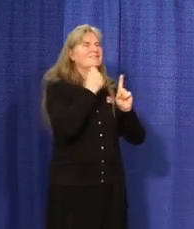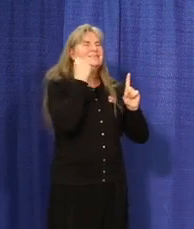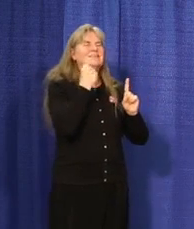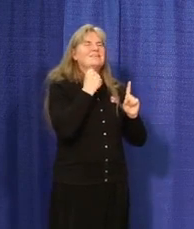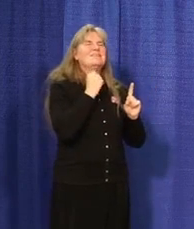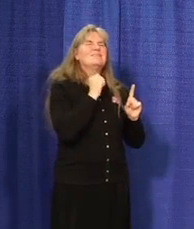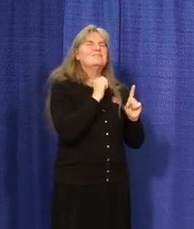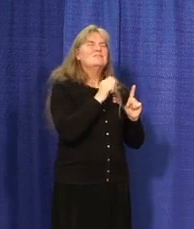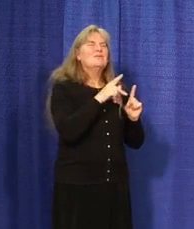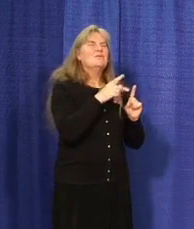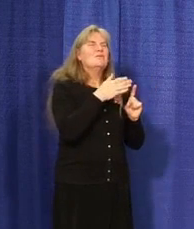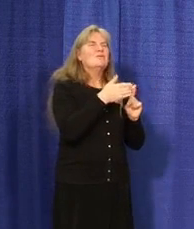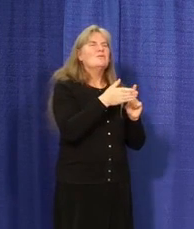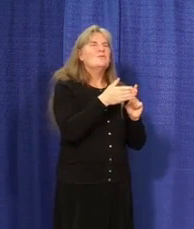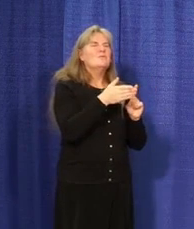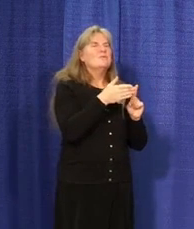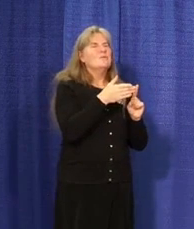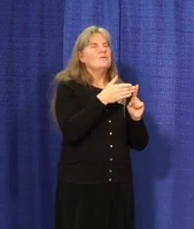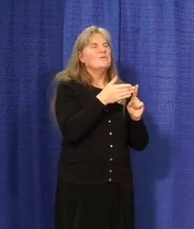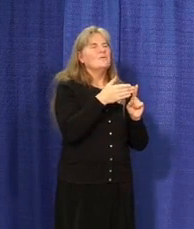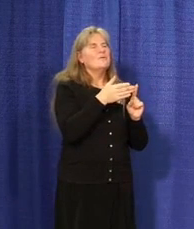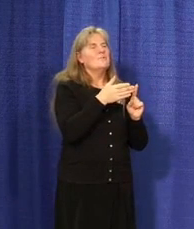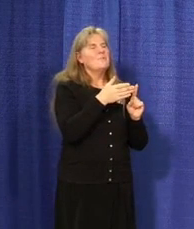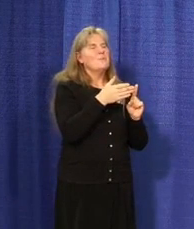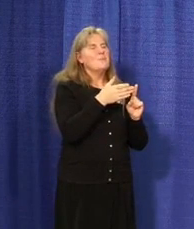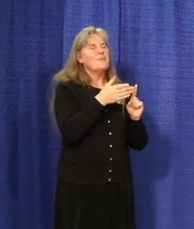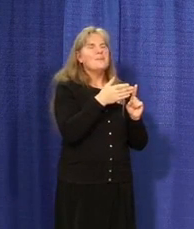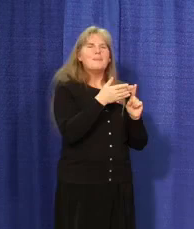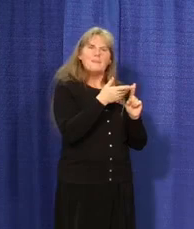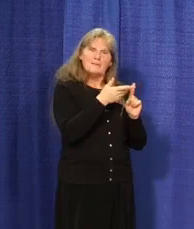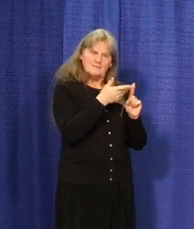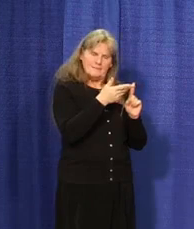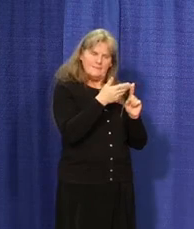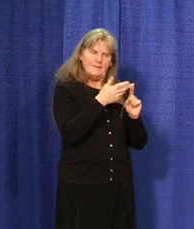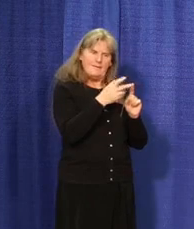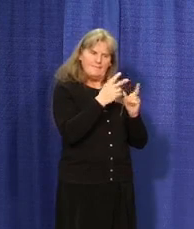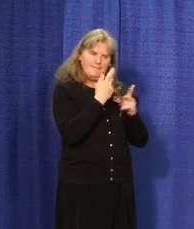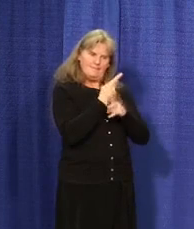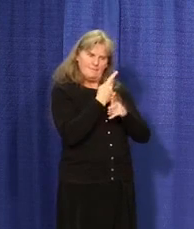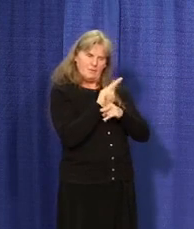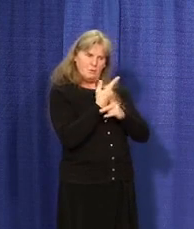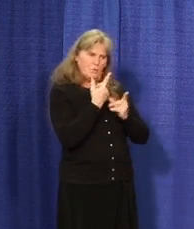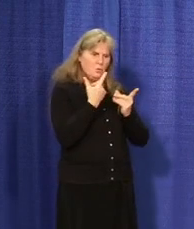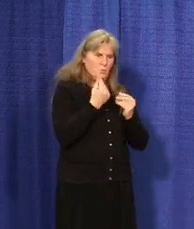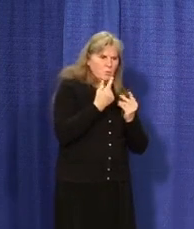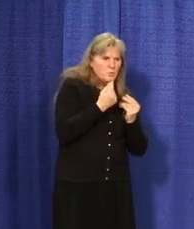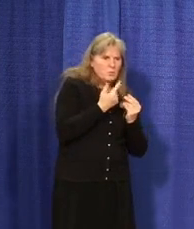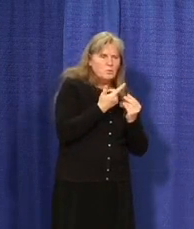also a time to show-- to come back to, what is the facts, the